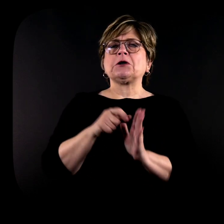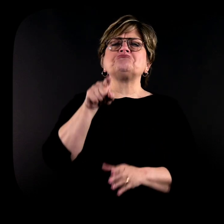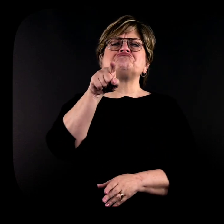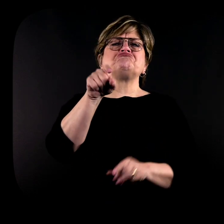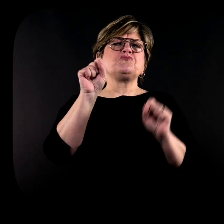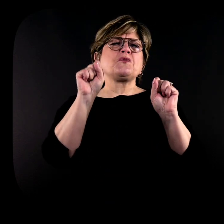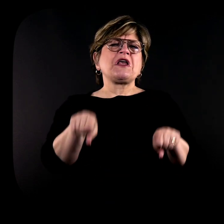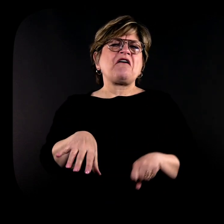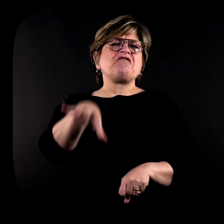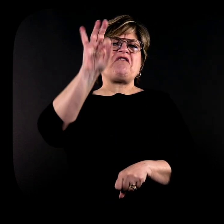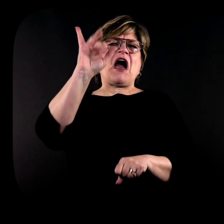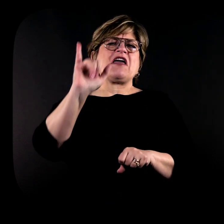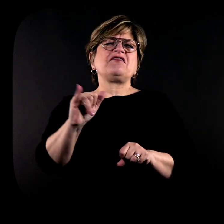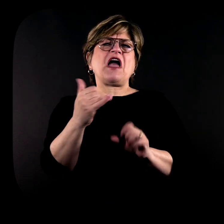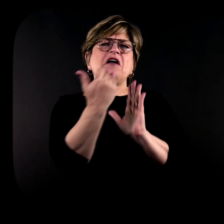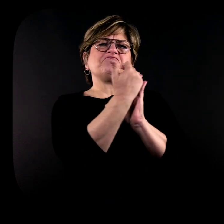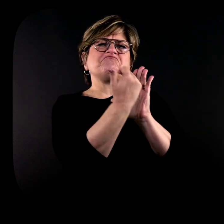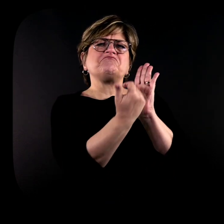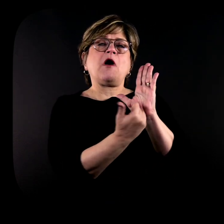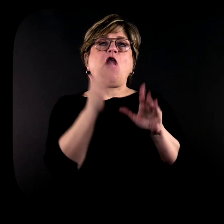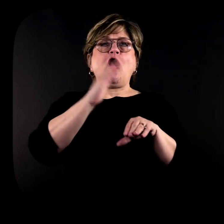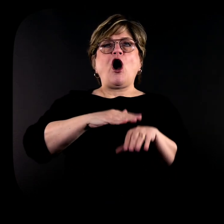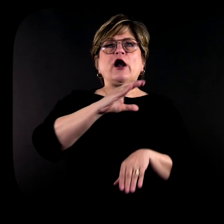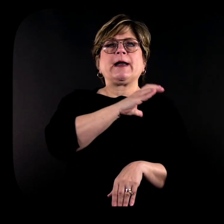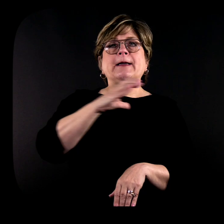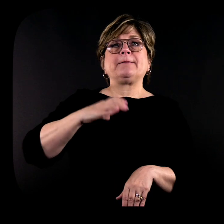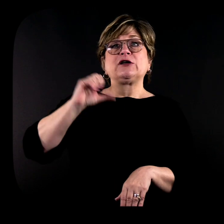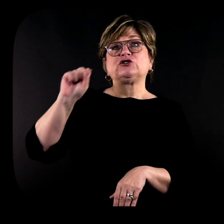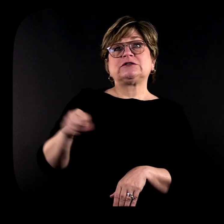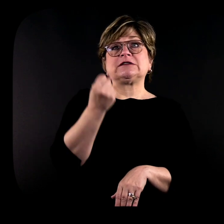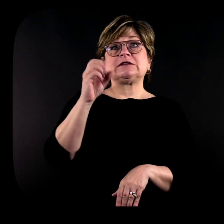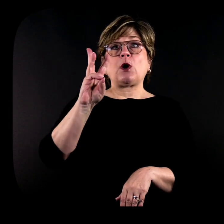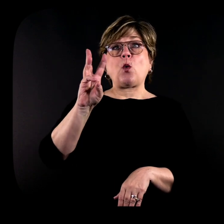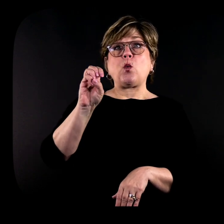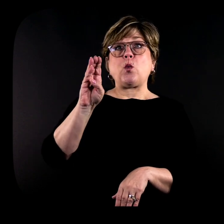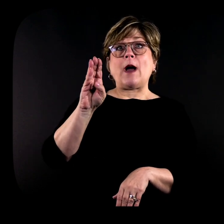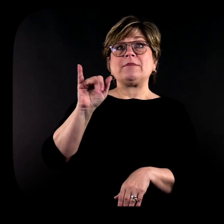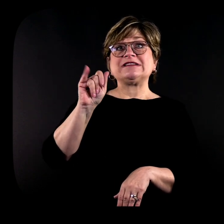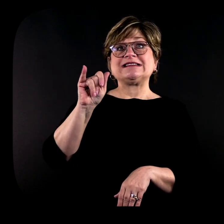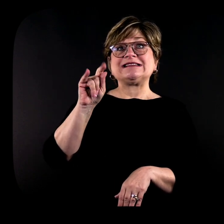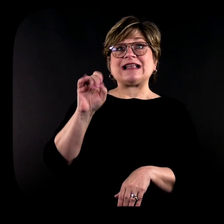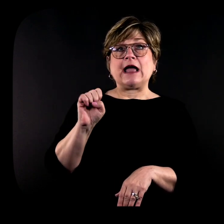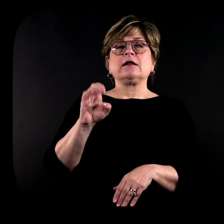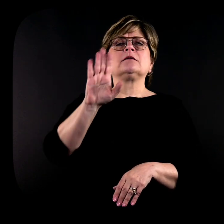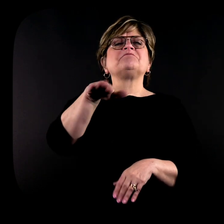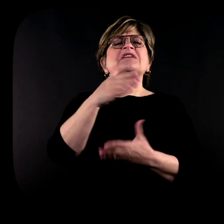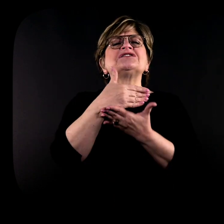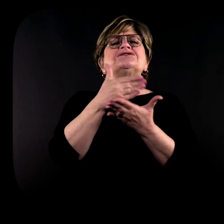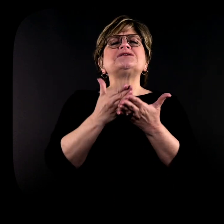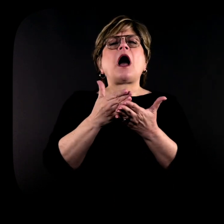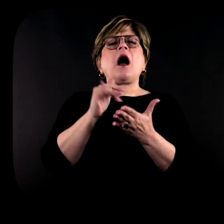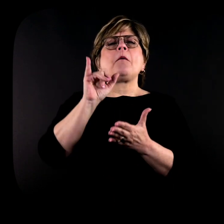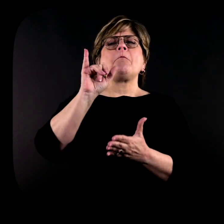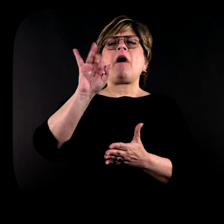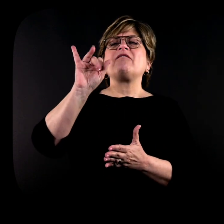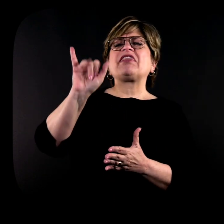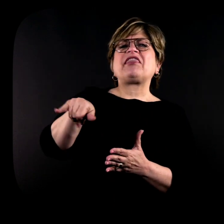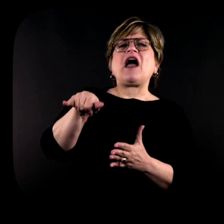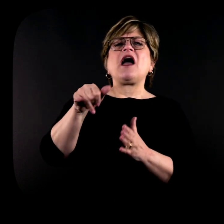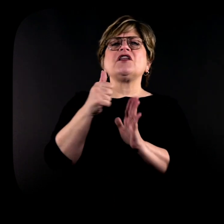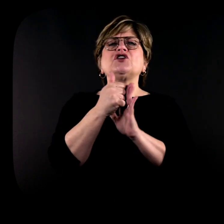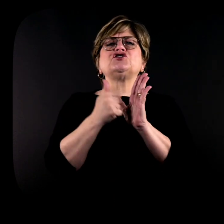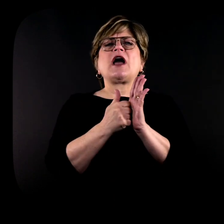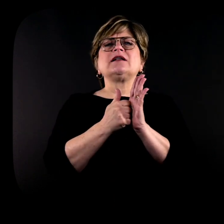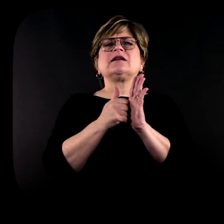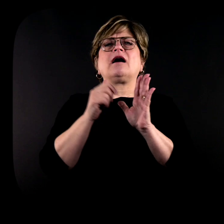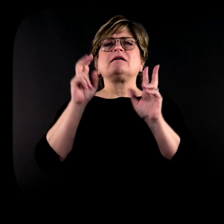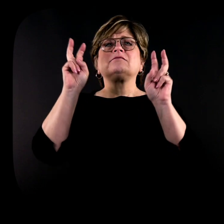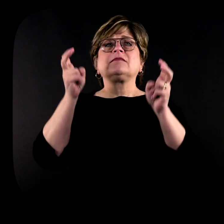You can find the agenda on the Commission’s website. Some of the agenda items are